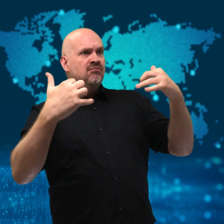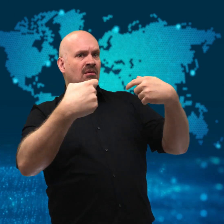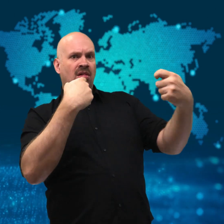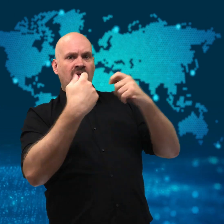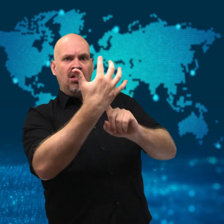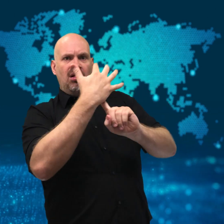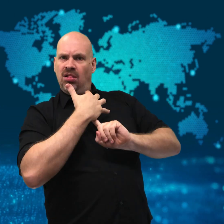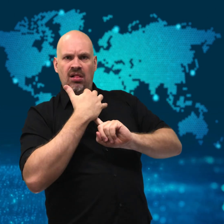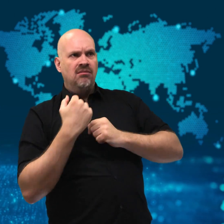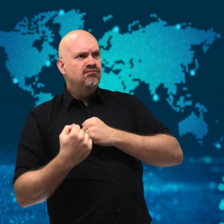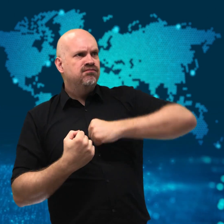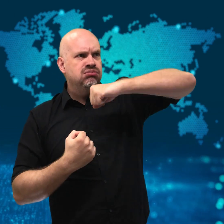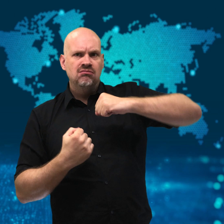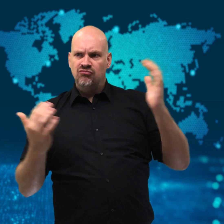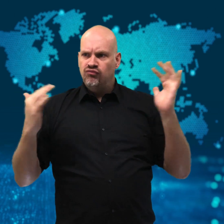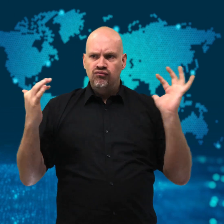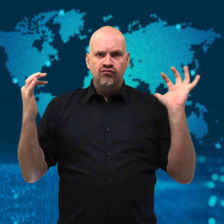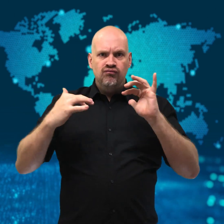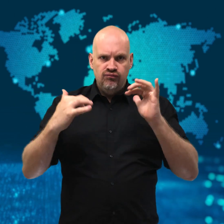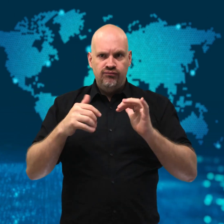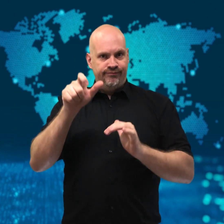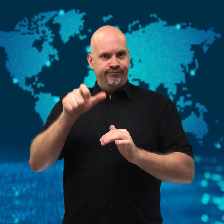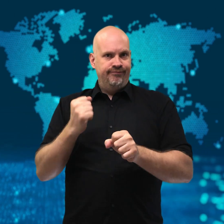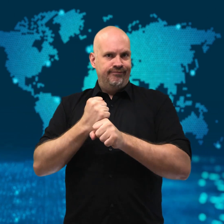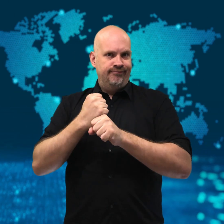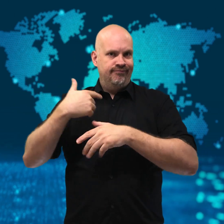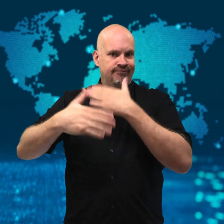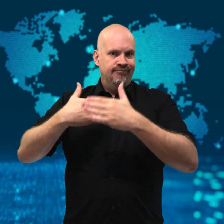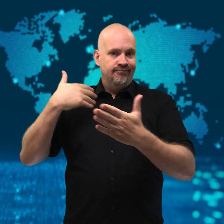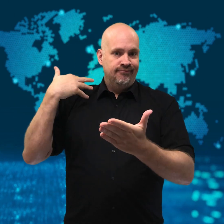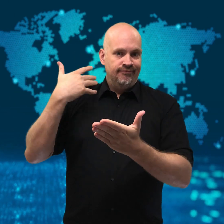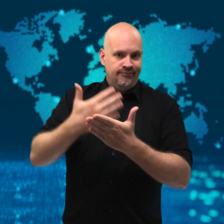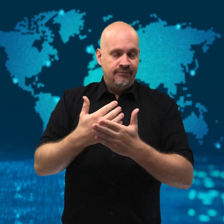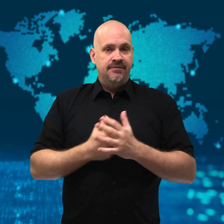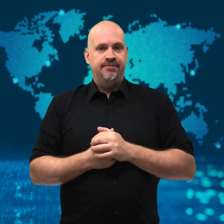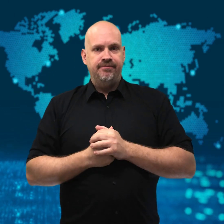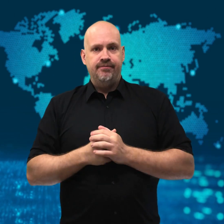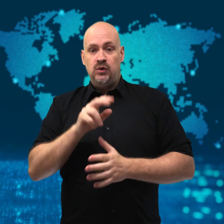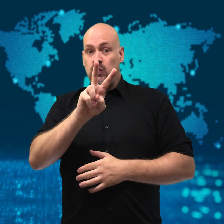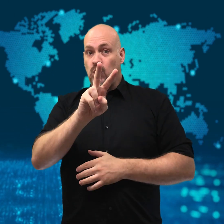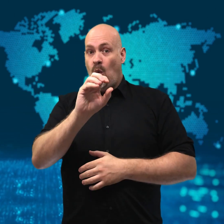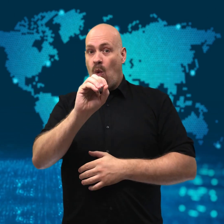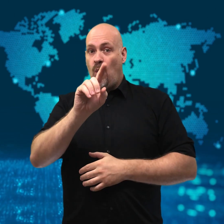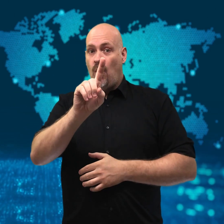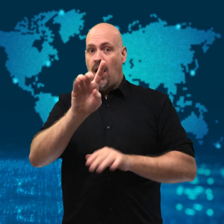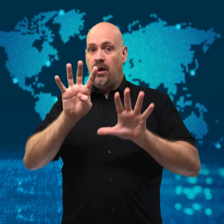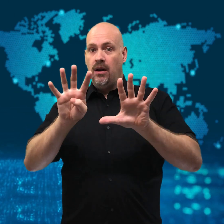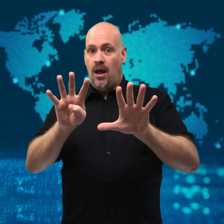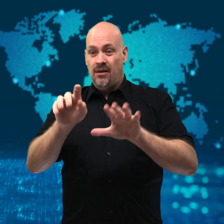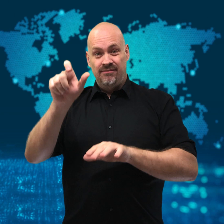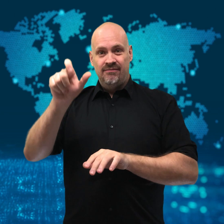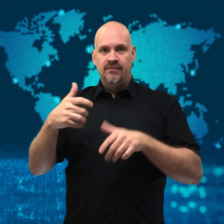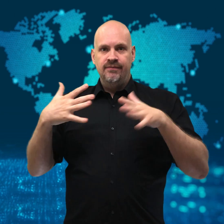he fled the country because he was afraid he would be arrested.